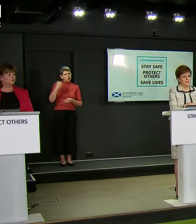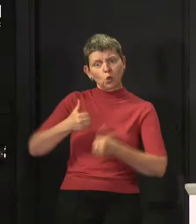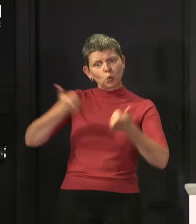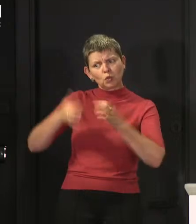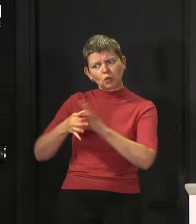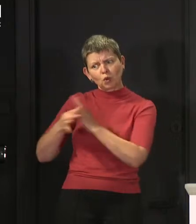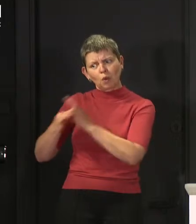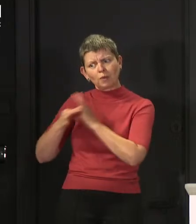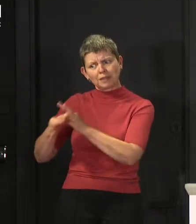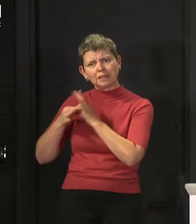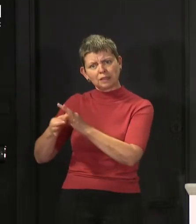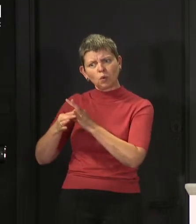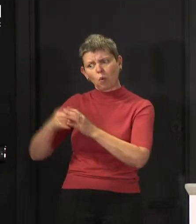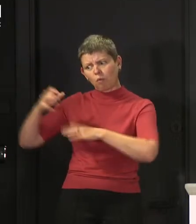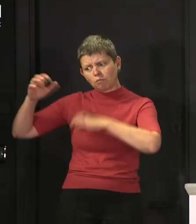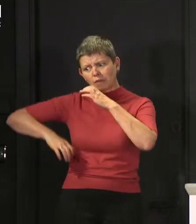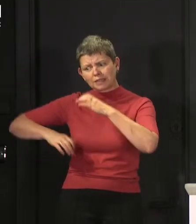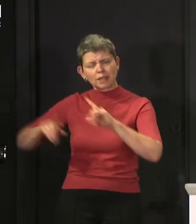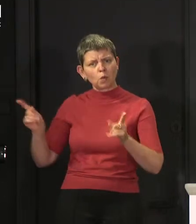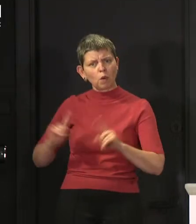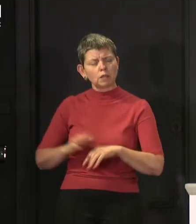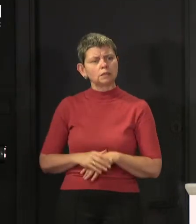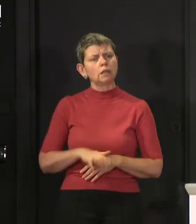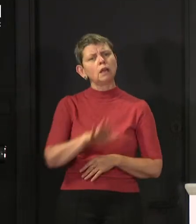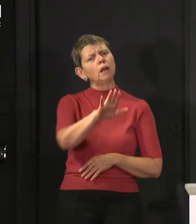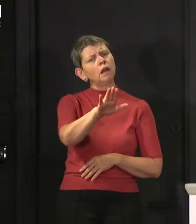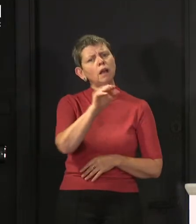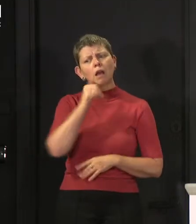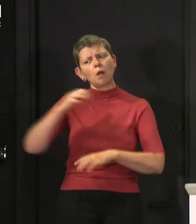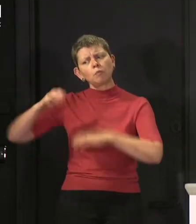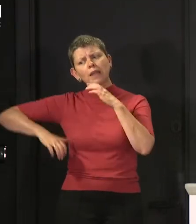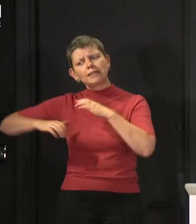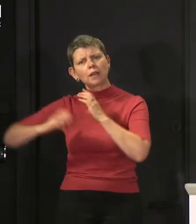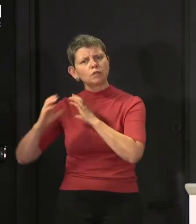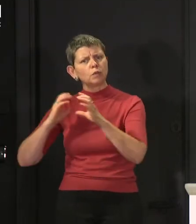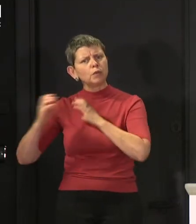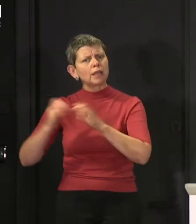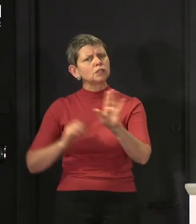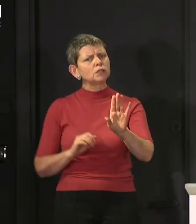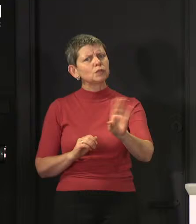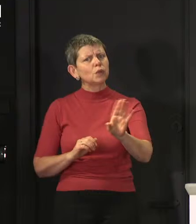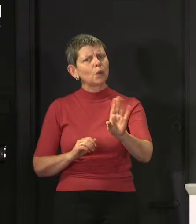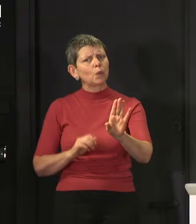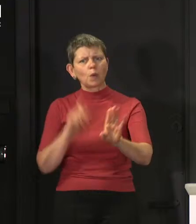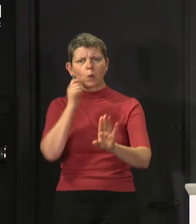There's not a breakdown in communications, no. I absolutely would not describe it as